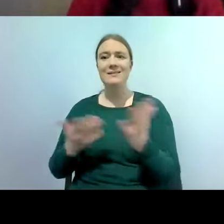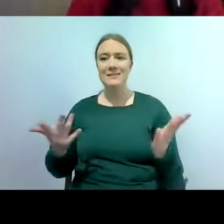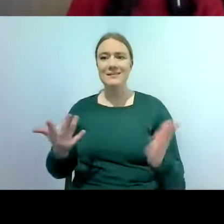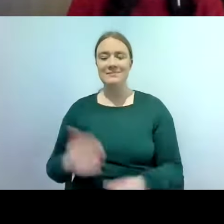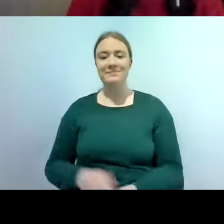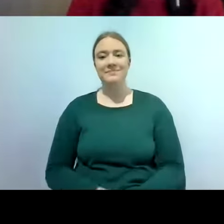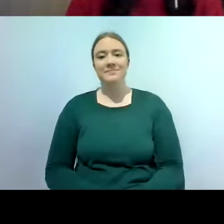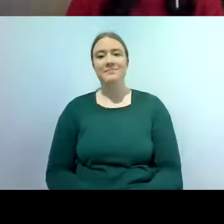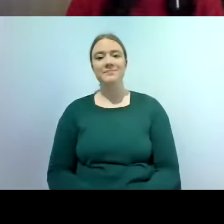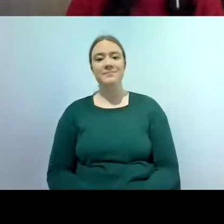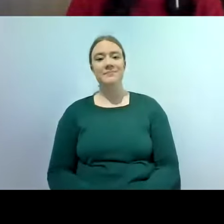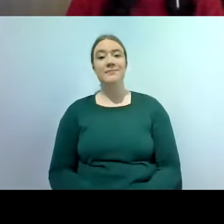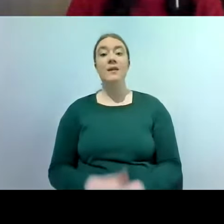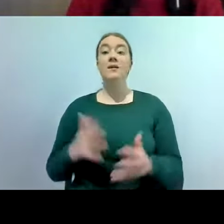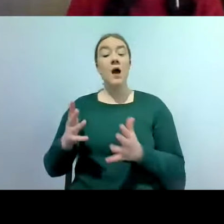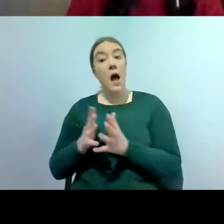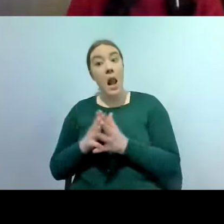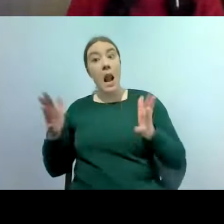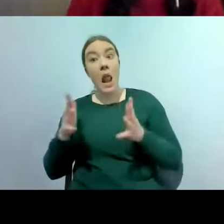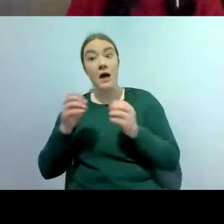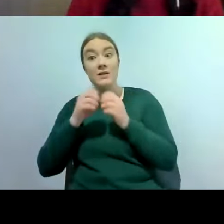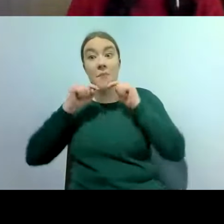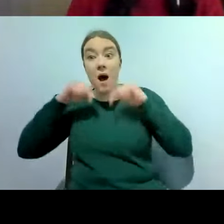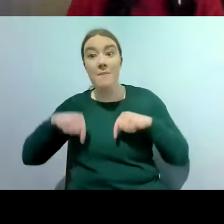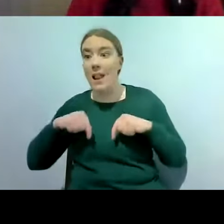so larger barbel don't necessarily always move further